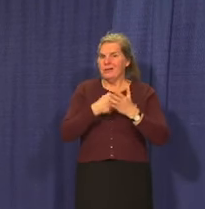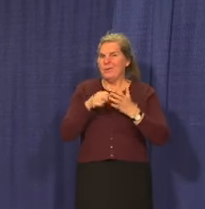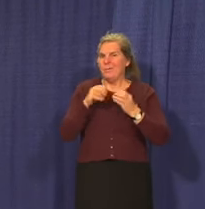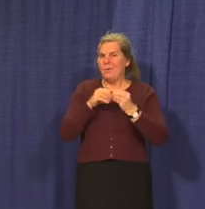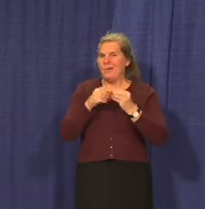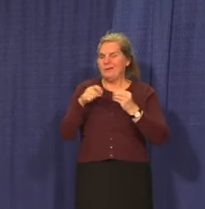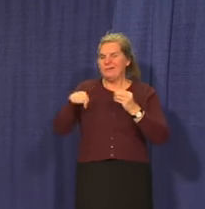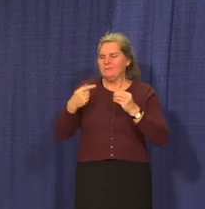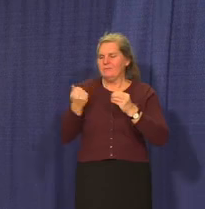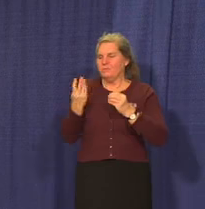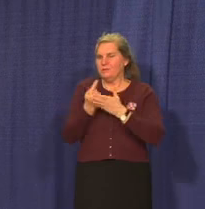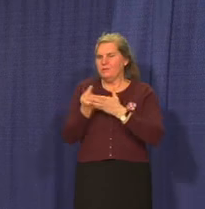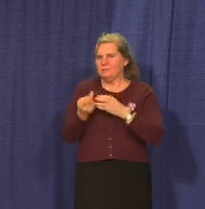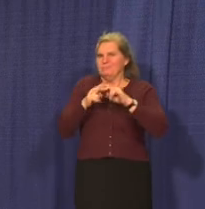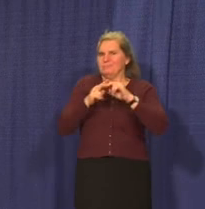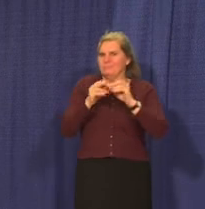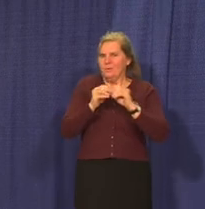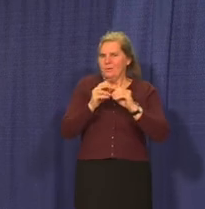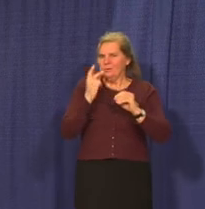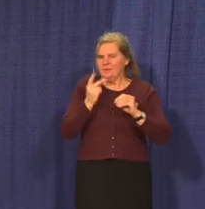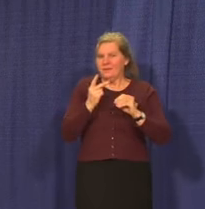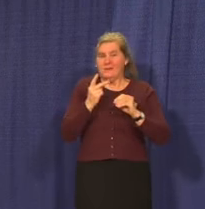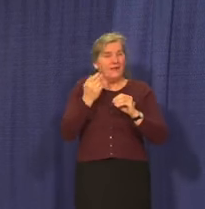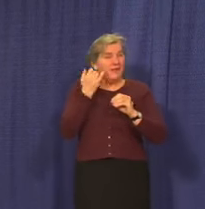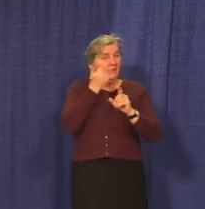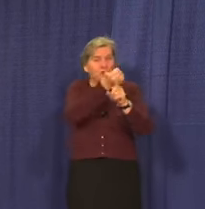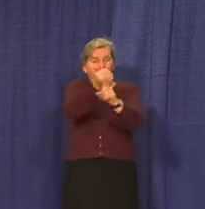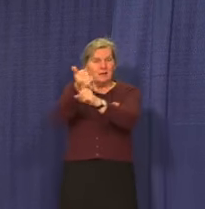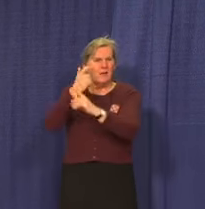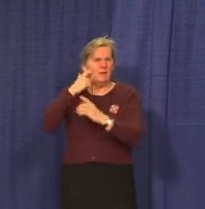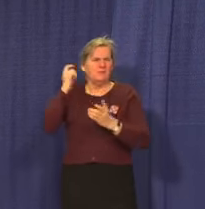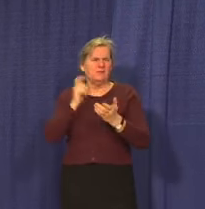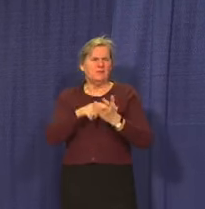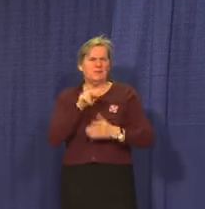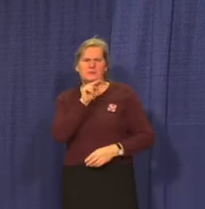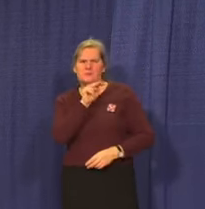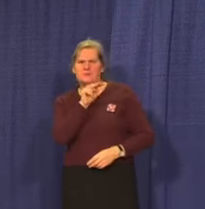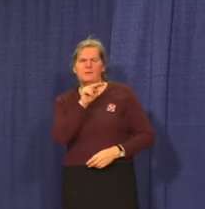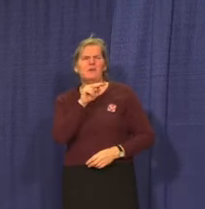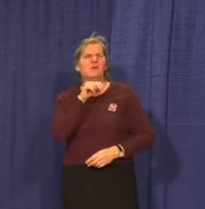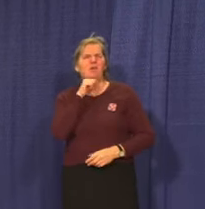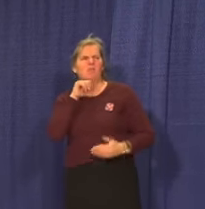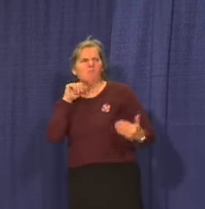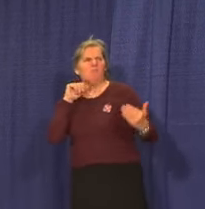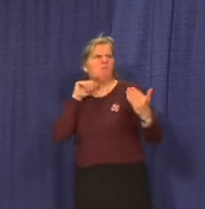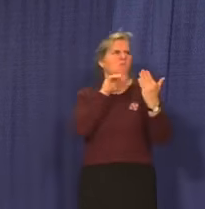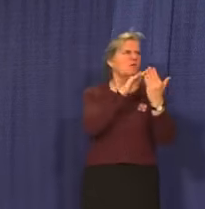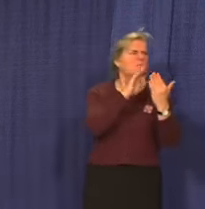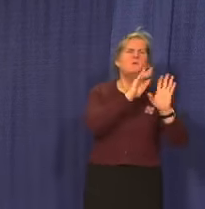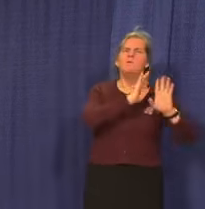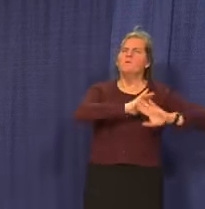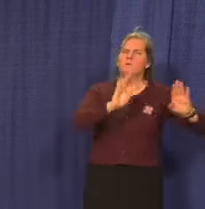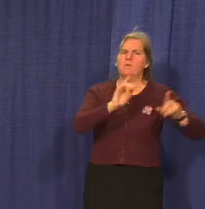WE ARE ASKING PEOPLE AGAIN THAT IF YOU NOTICE THINGS, AS OPPOSED TO APPROACHING PEOPLE, ALL THE LINES AND HELP US WITH THAT